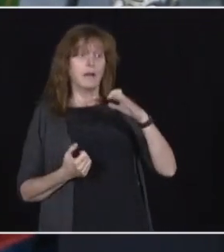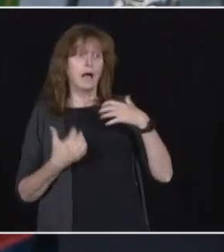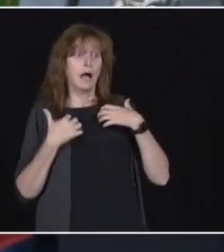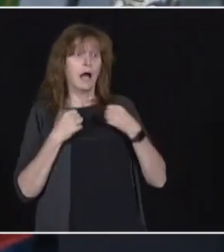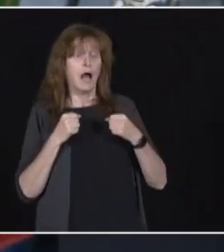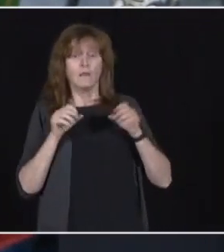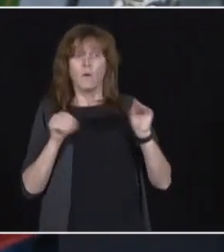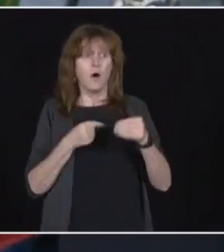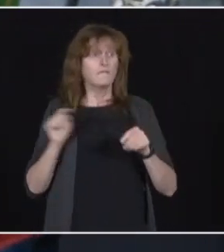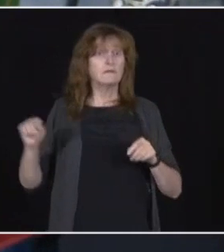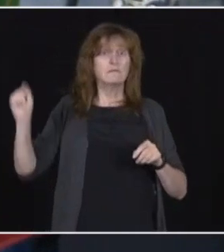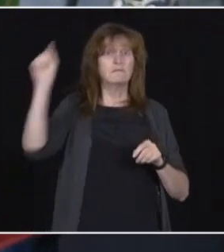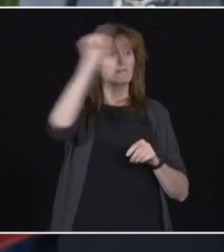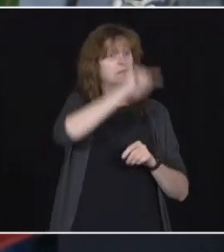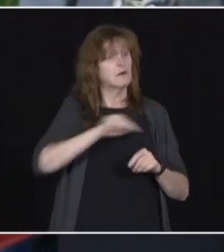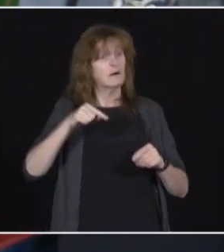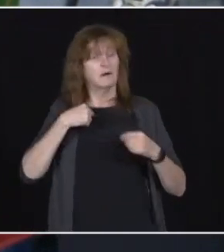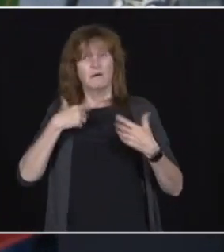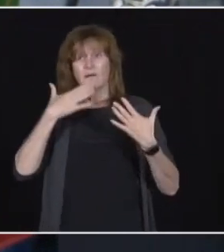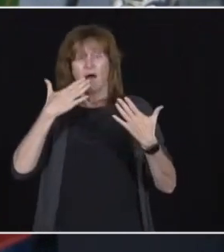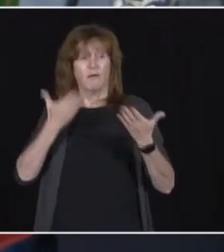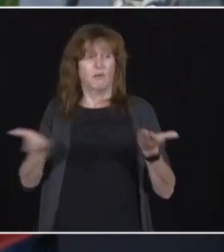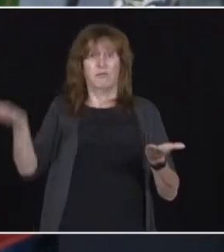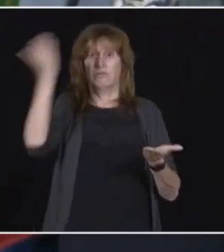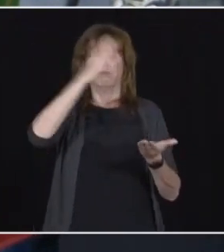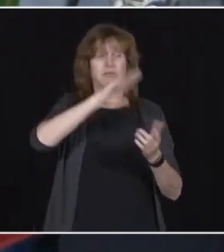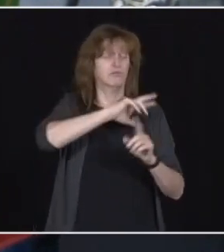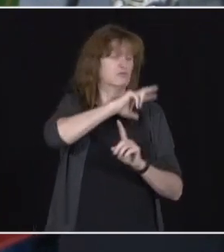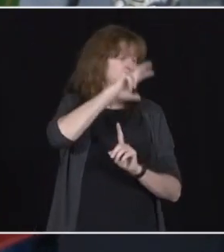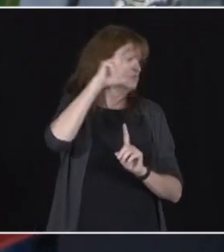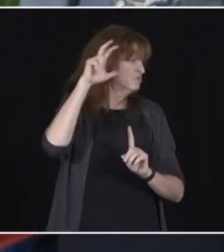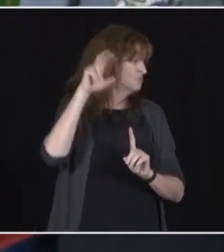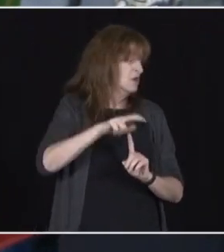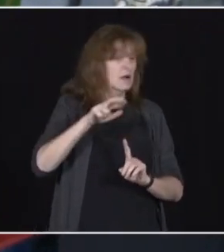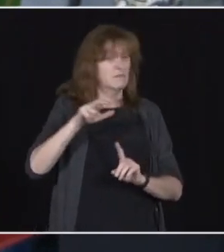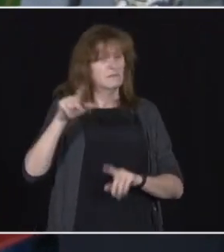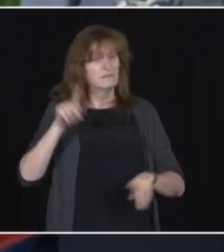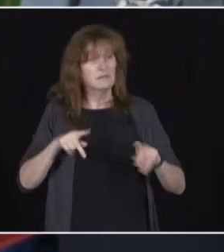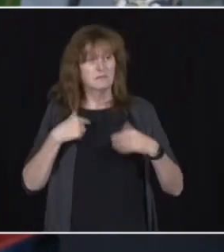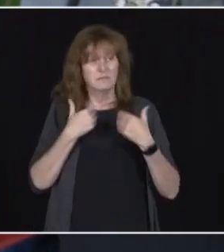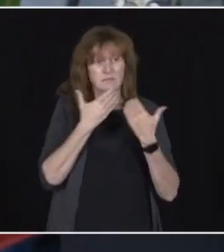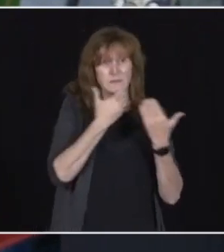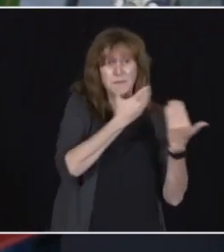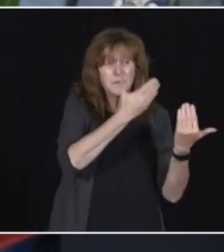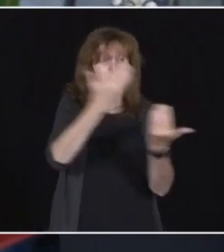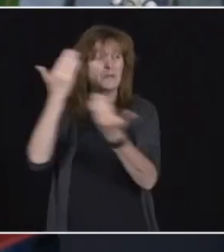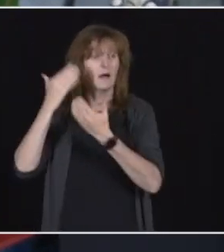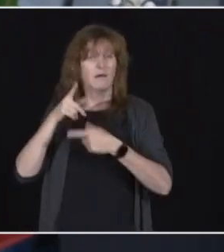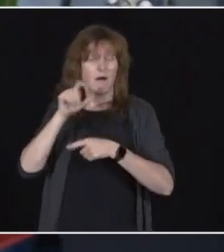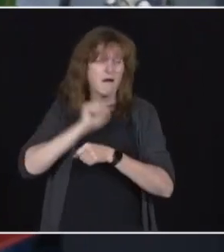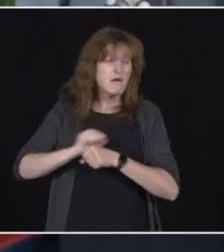Ontario health and our public health units. You are absolute champions. Thank you for everything that you do.